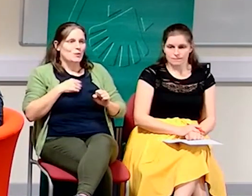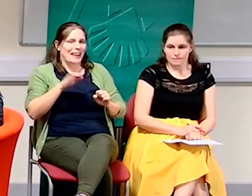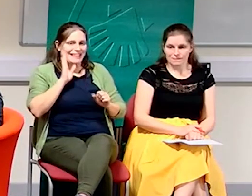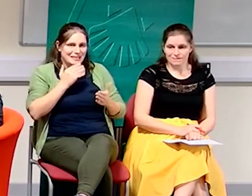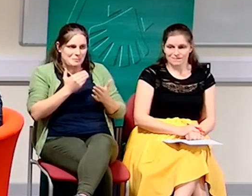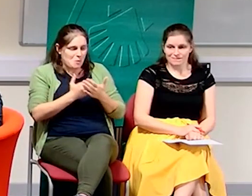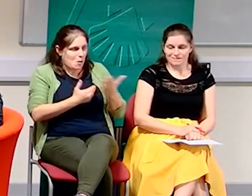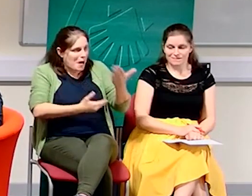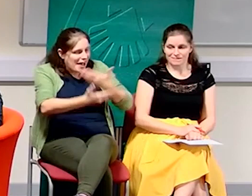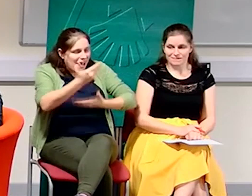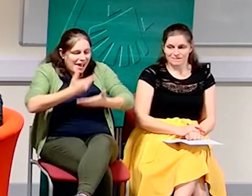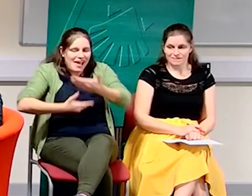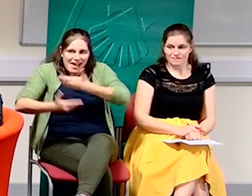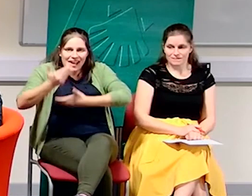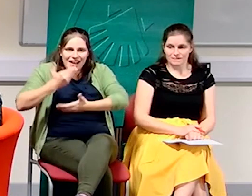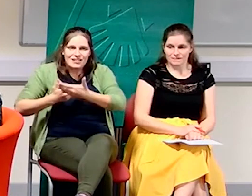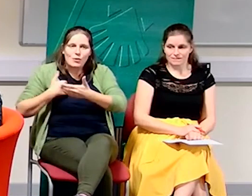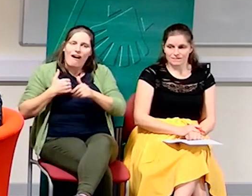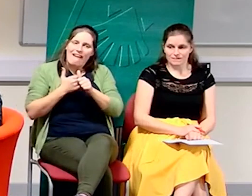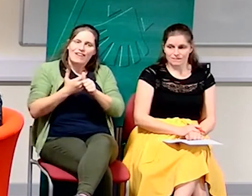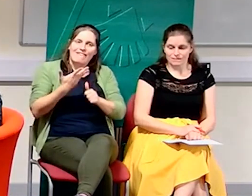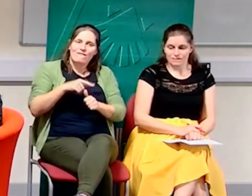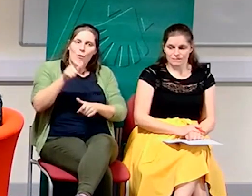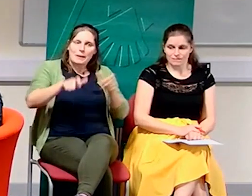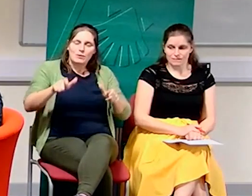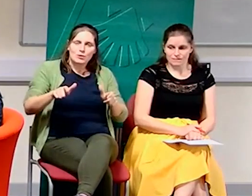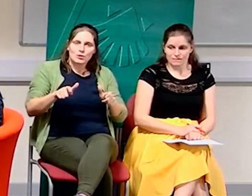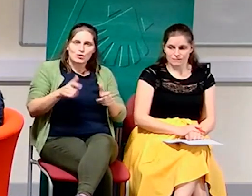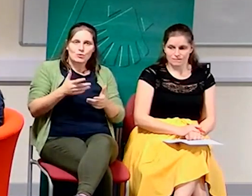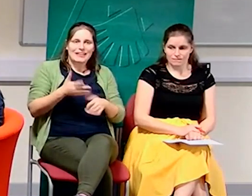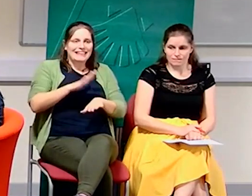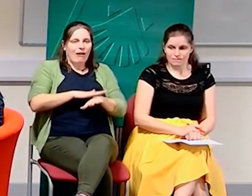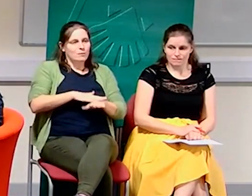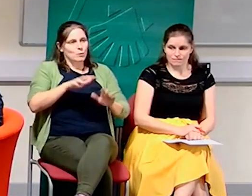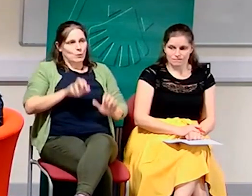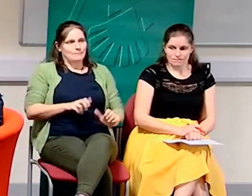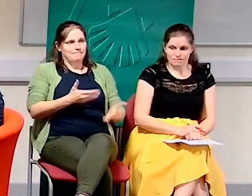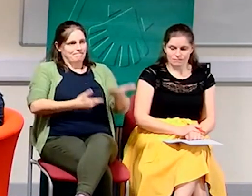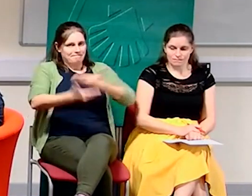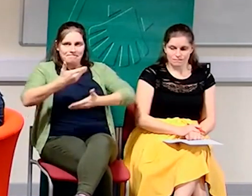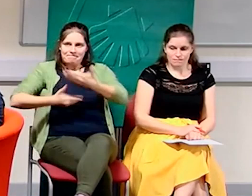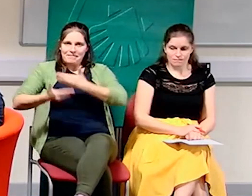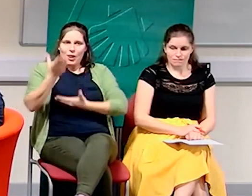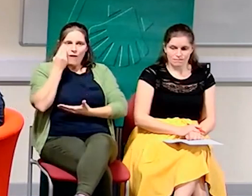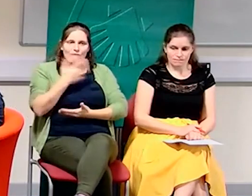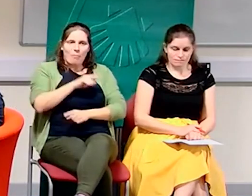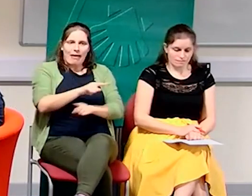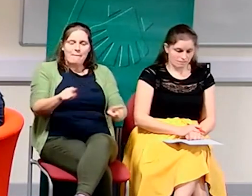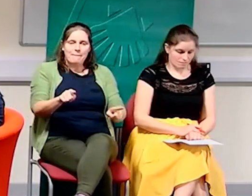listening um so um I'm thinking that and and I go by that that at the end of the day research